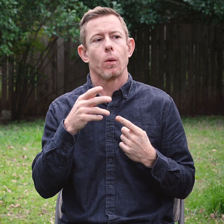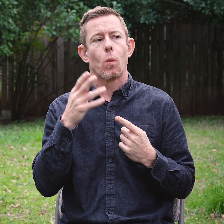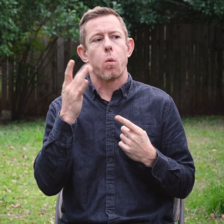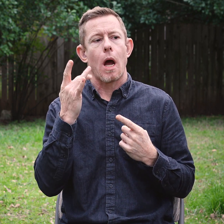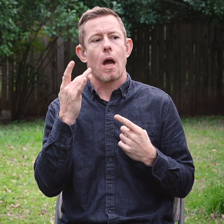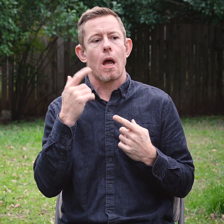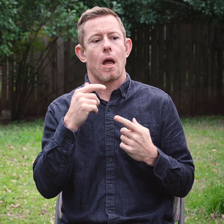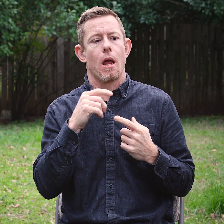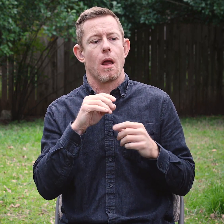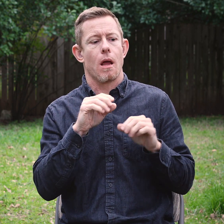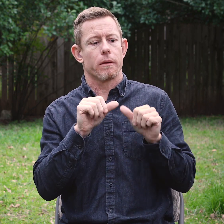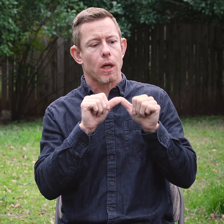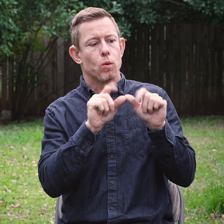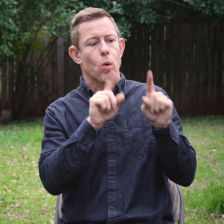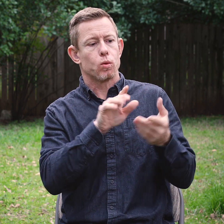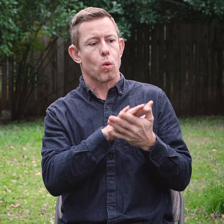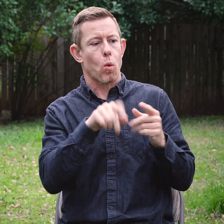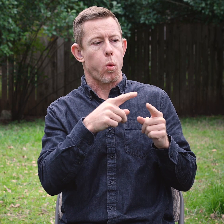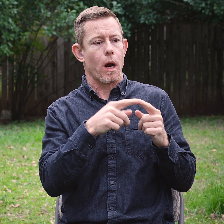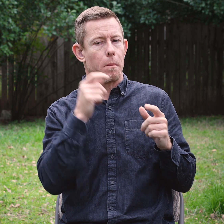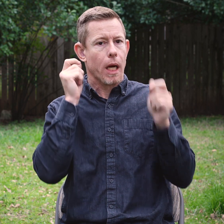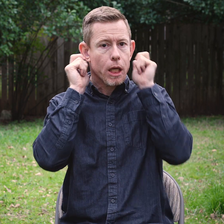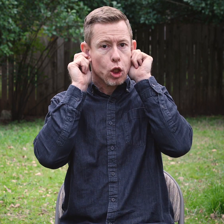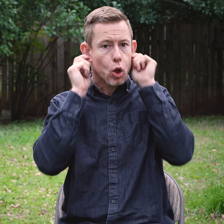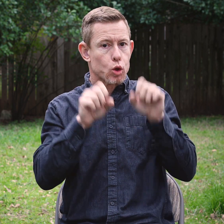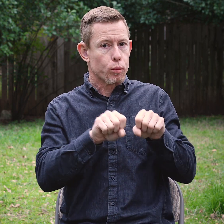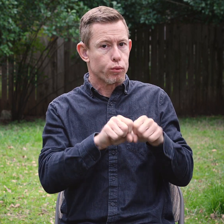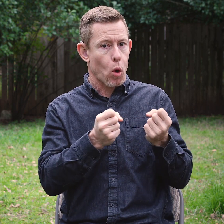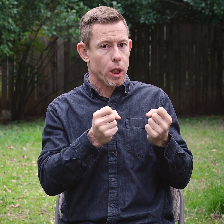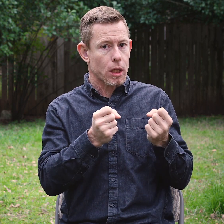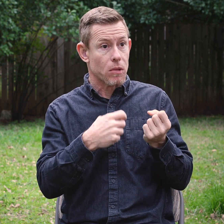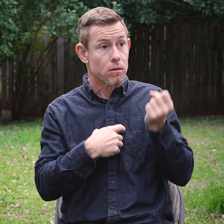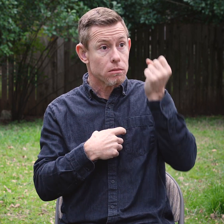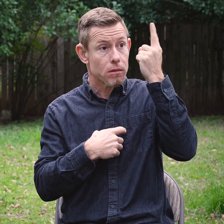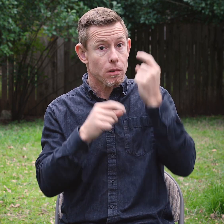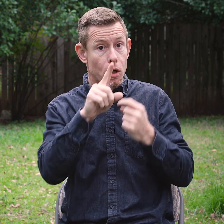I had the thought: Why do I continue to go to mainstream school when my ears are broken?